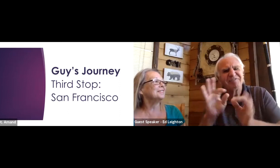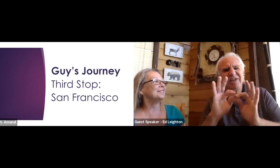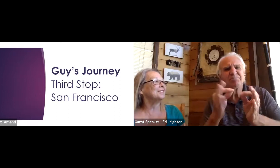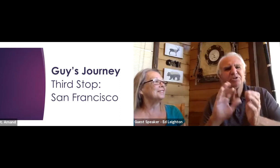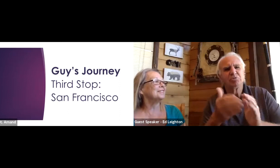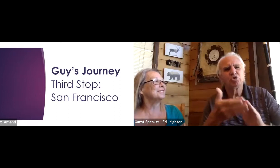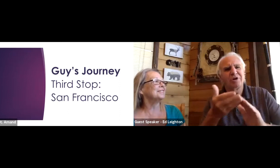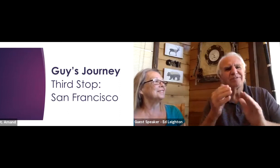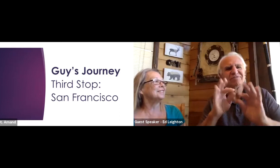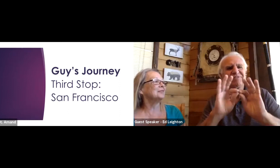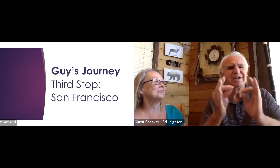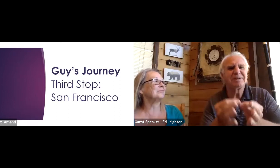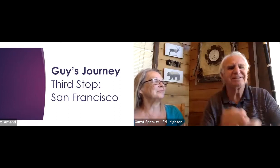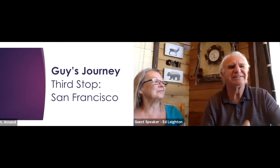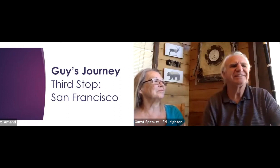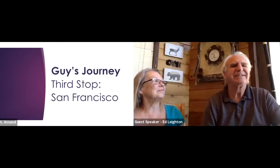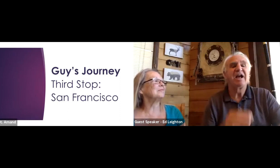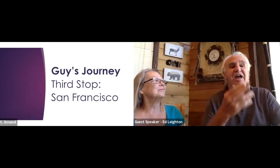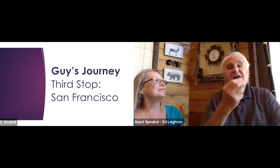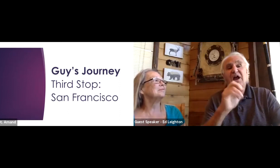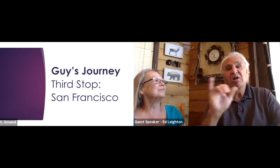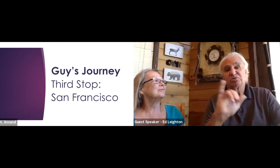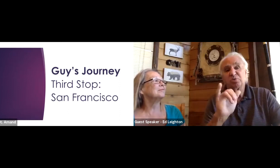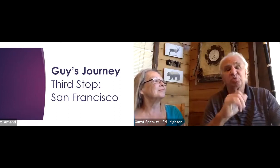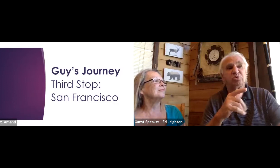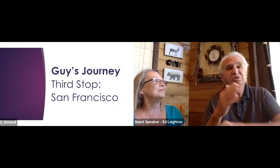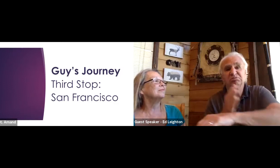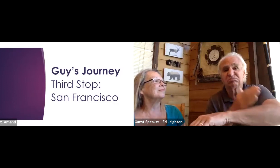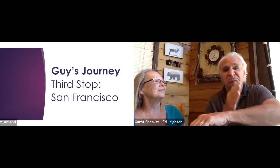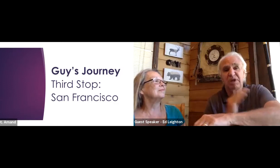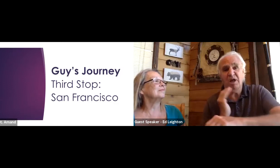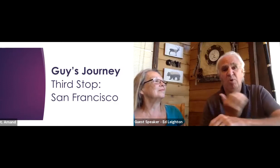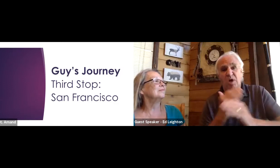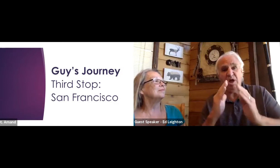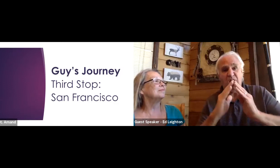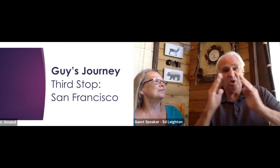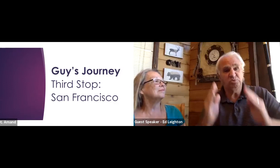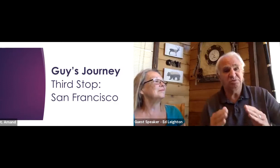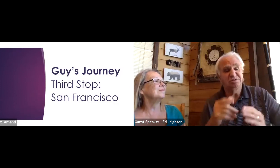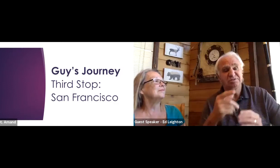through our family, the love of art. you know, and it just runs in our family.